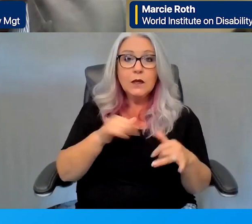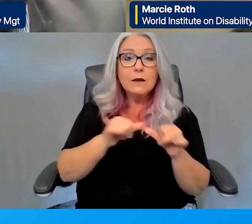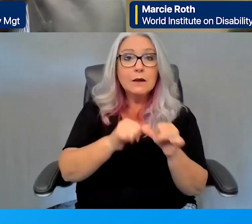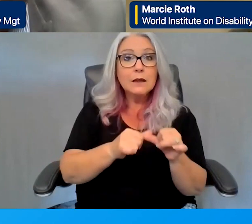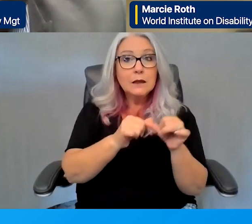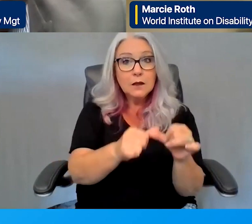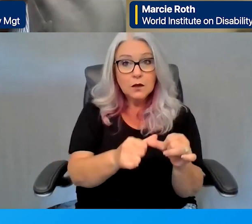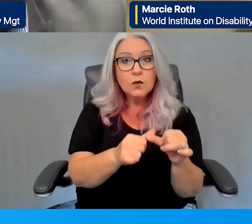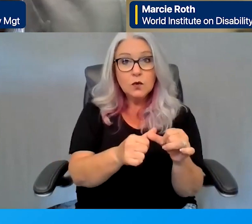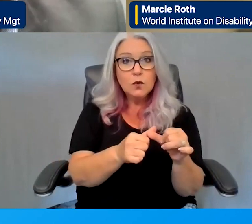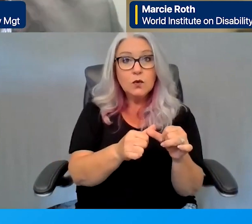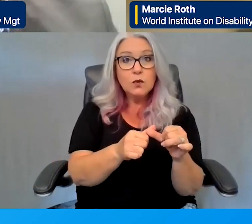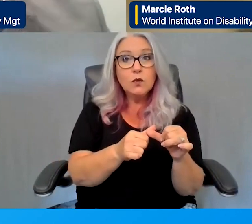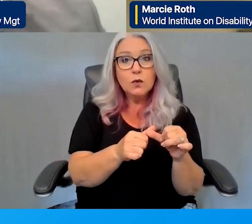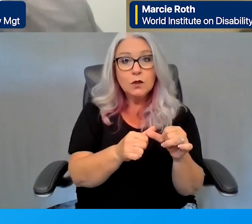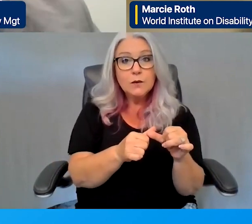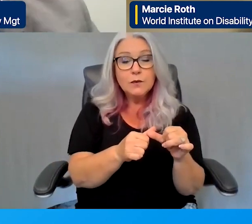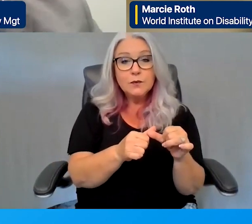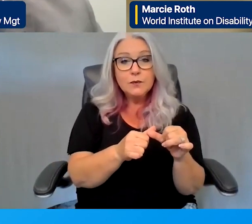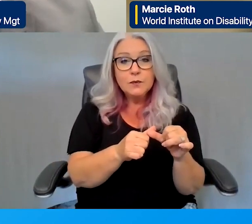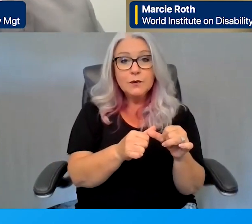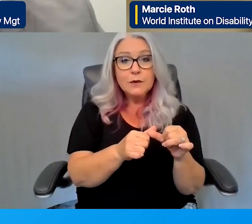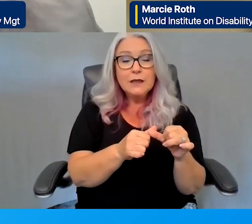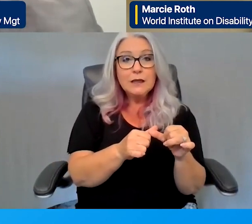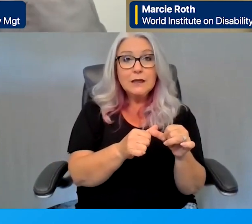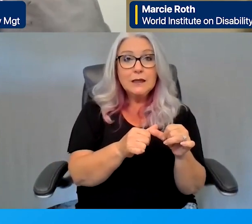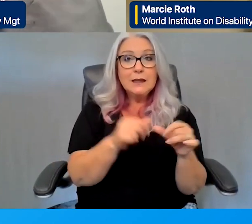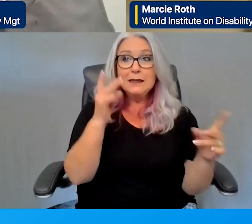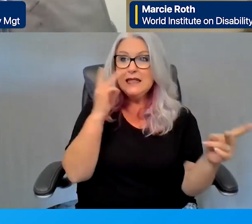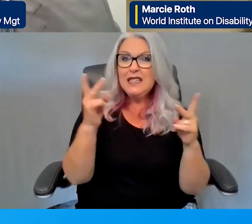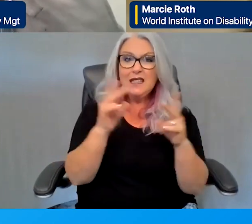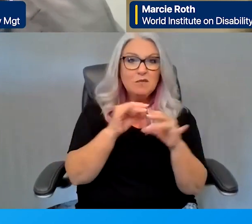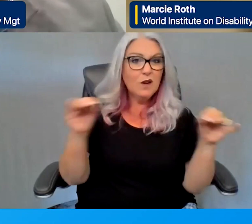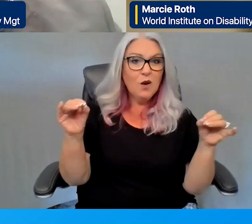see virtually no effort to